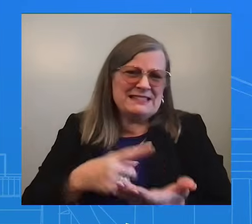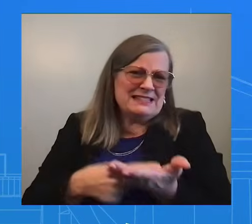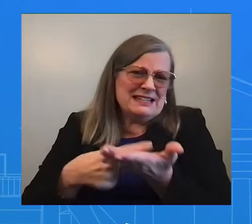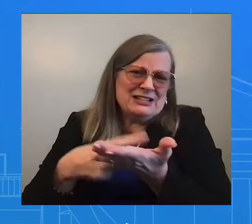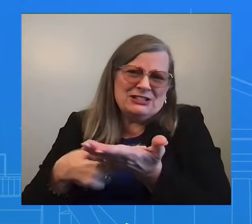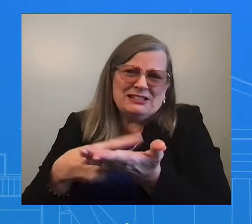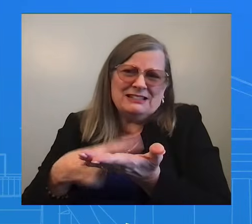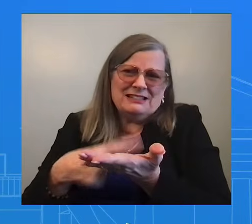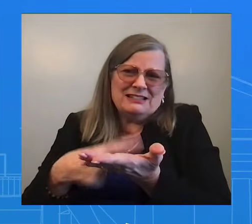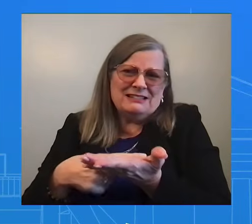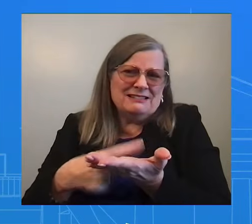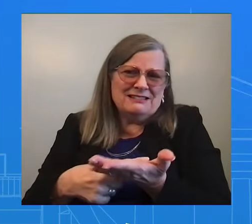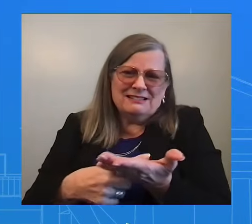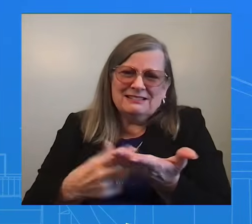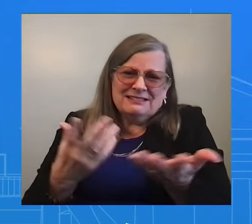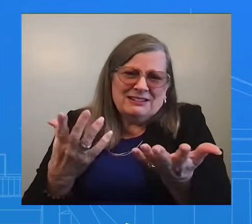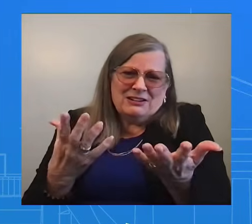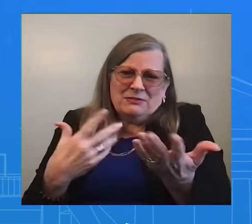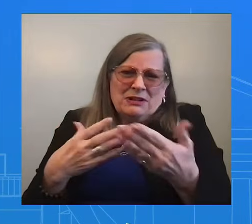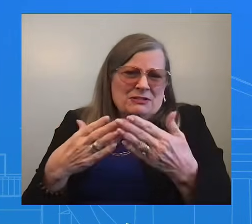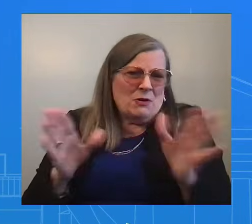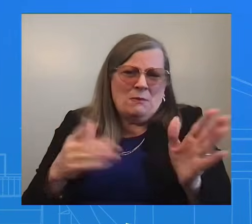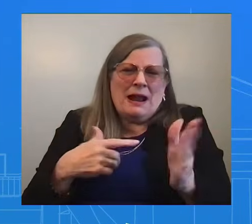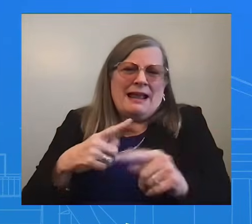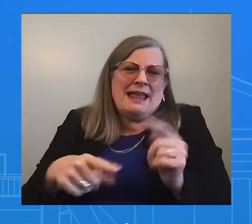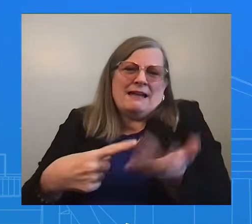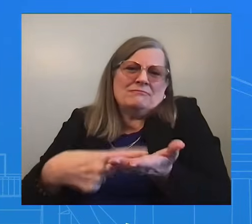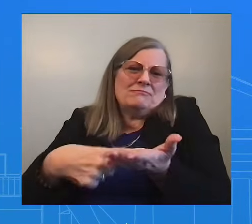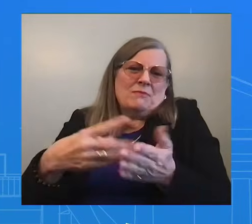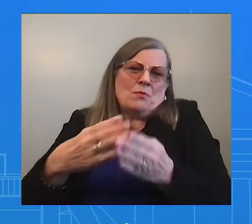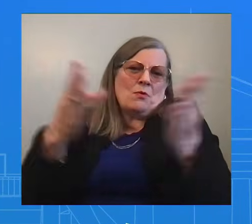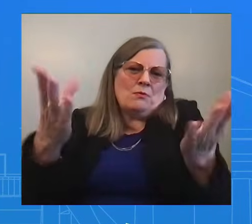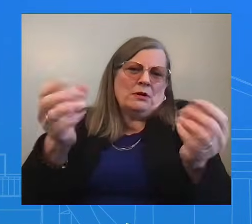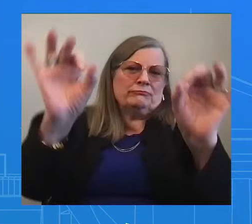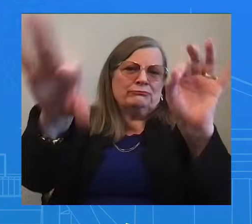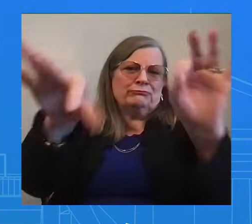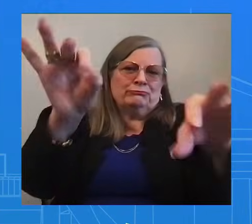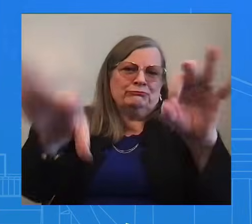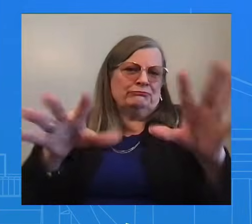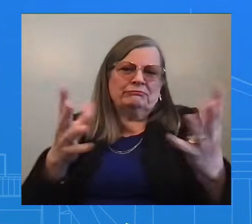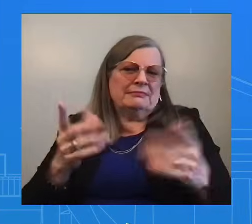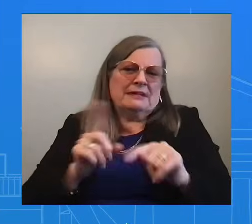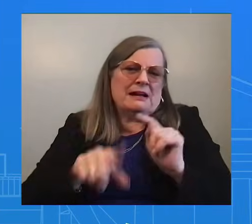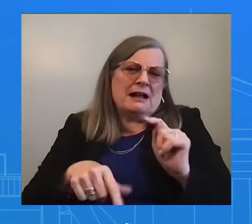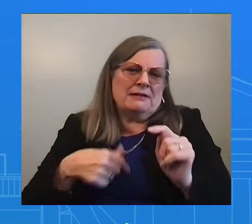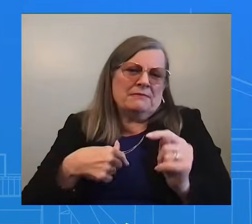Obviously, we're a part of those negotiations with -- with the -- with the senators. We think it's going in the right direction.